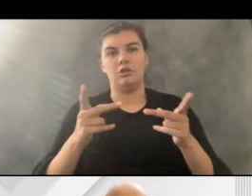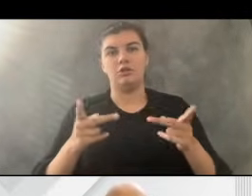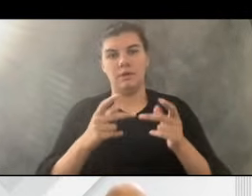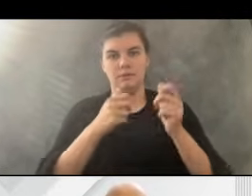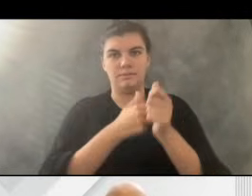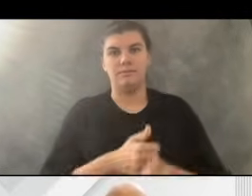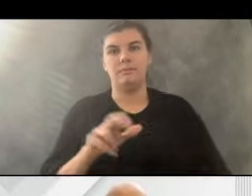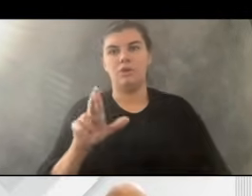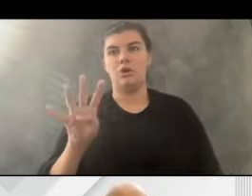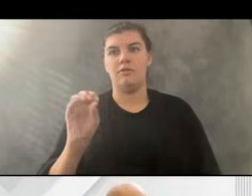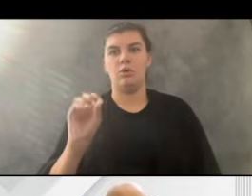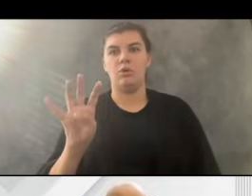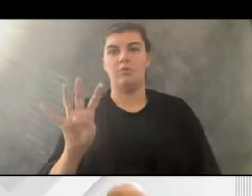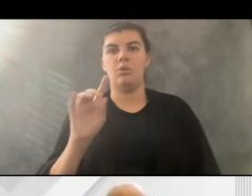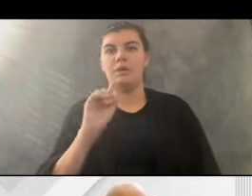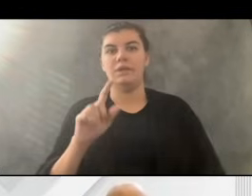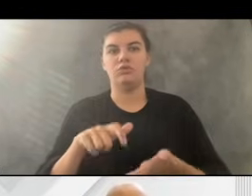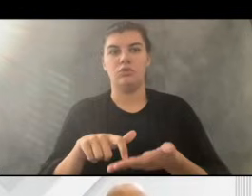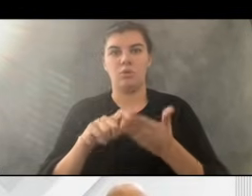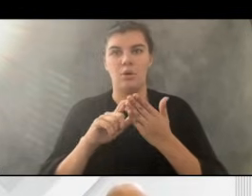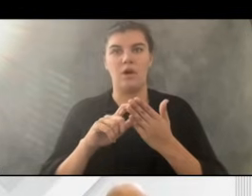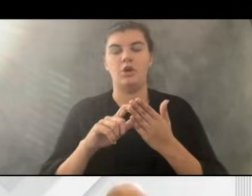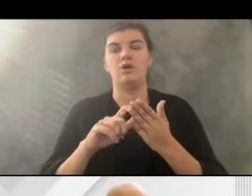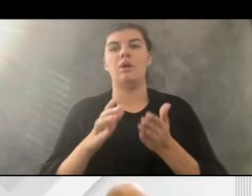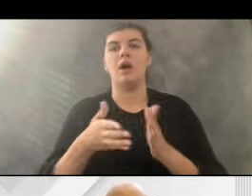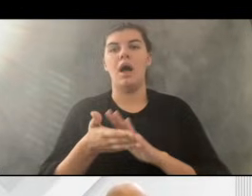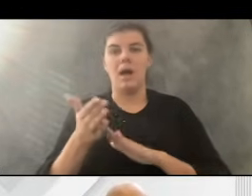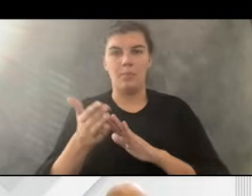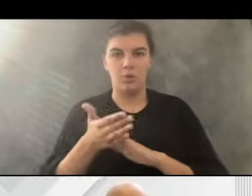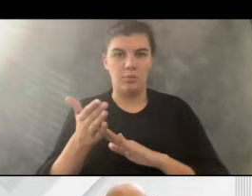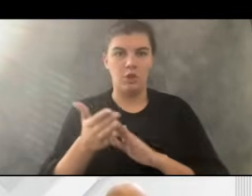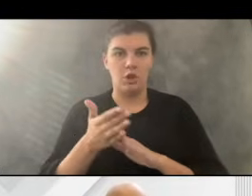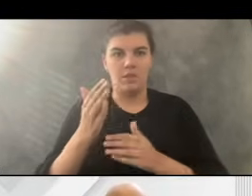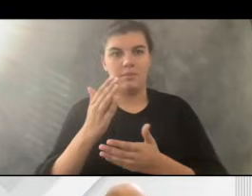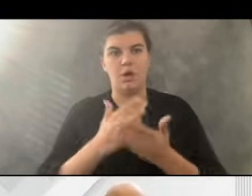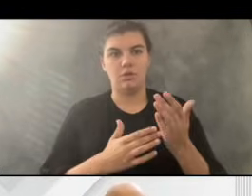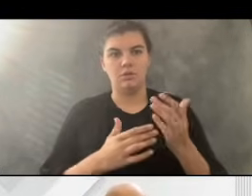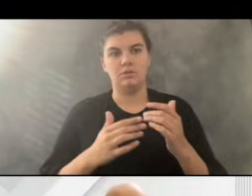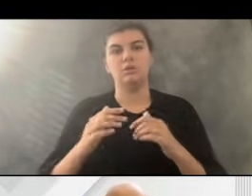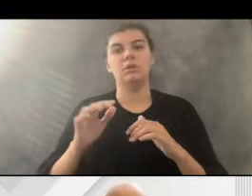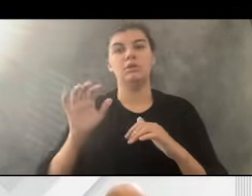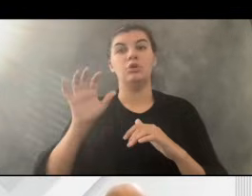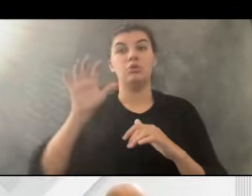required at operable parts. Reach range compliant with R406